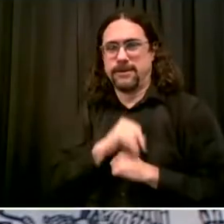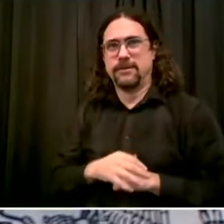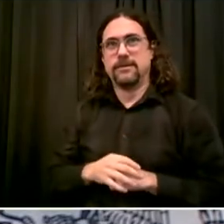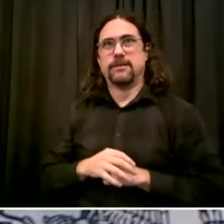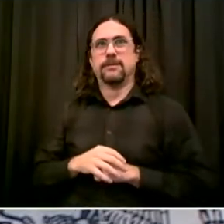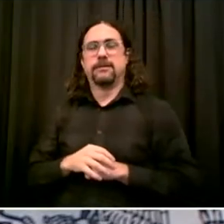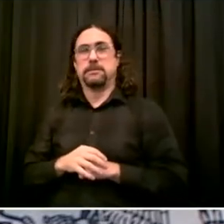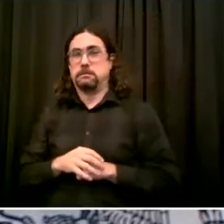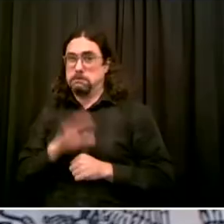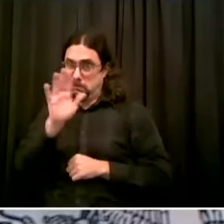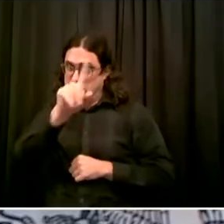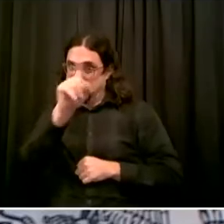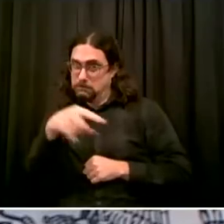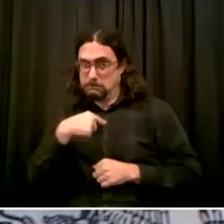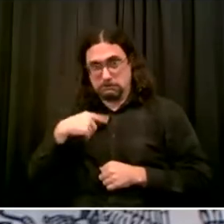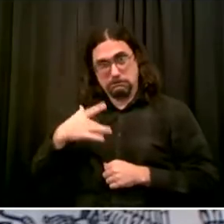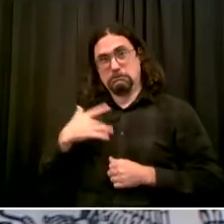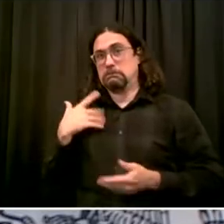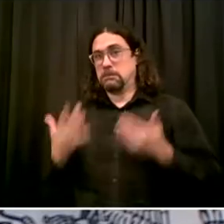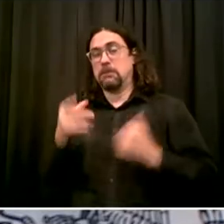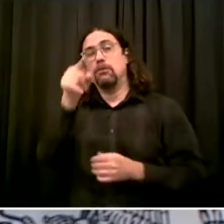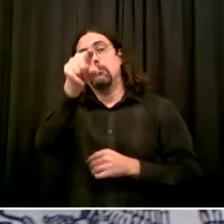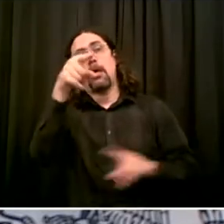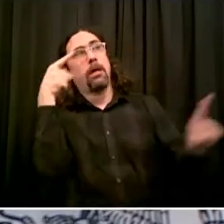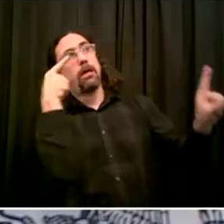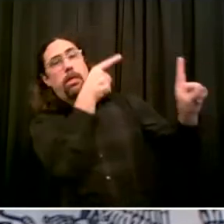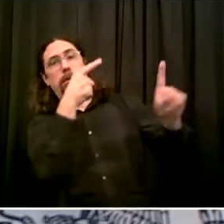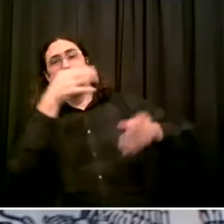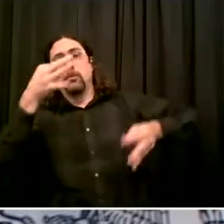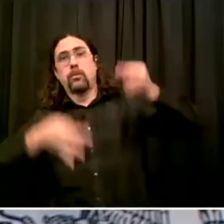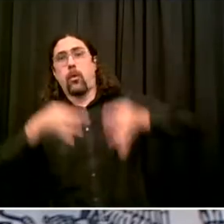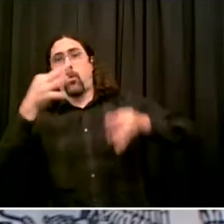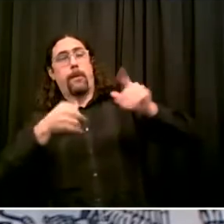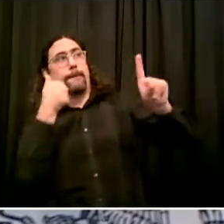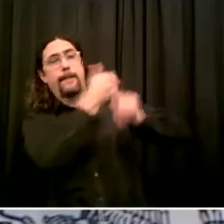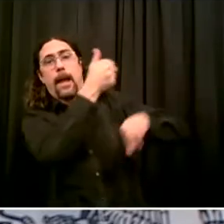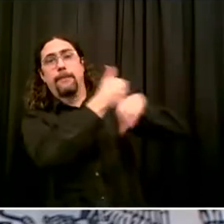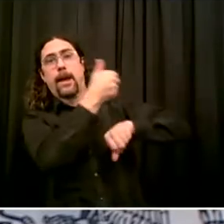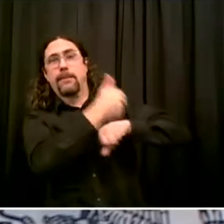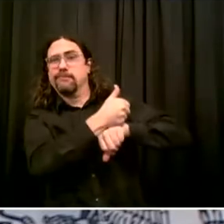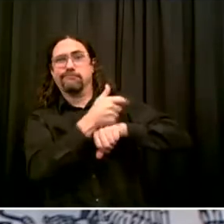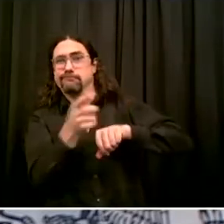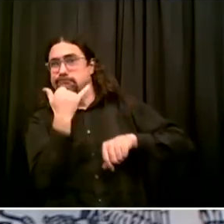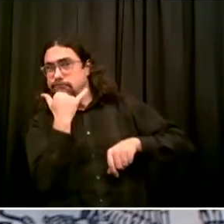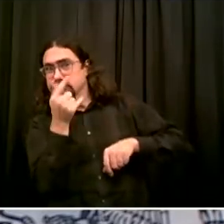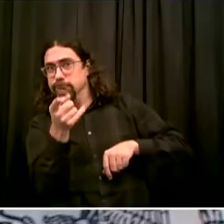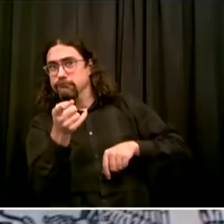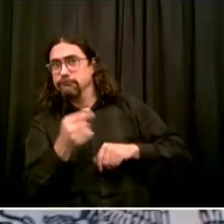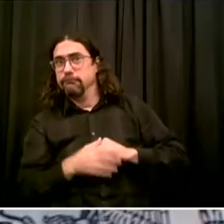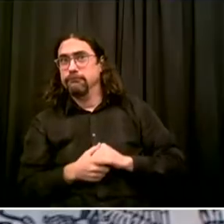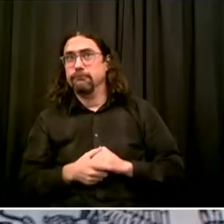HAVE BEEN BLAMING THE COURTS FOR THIS, YOU KNOW,